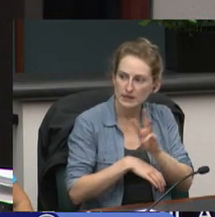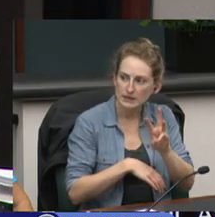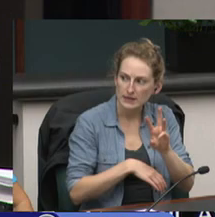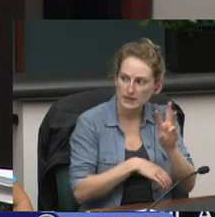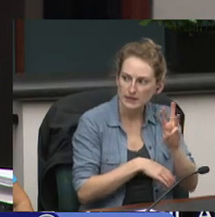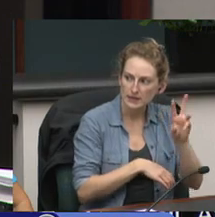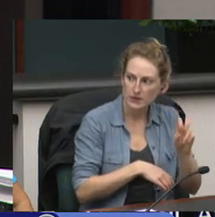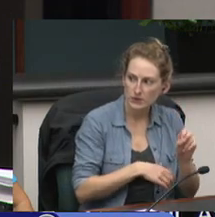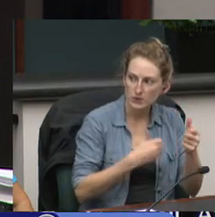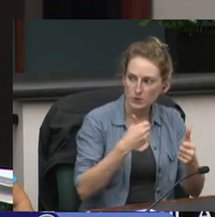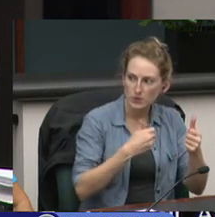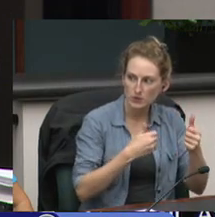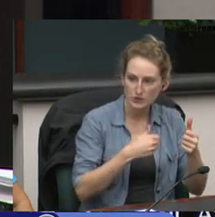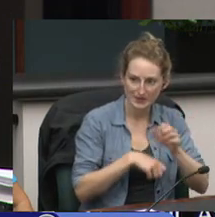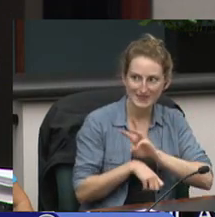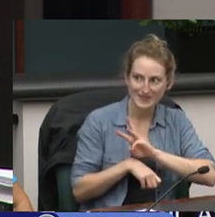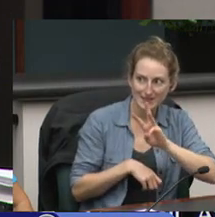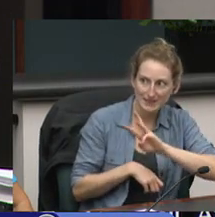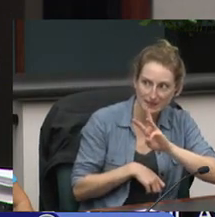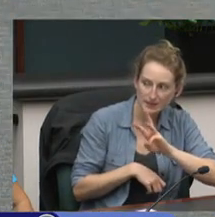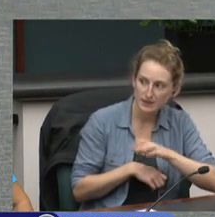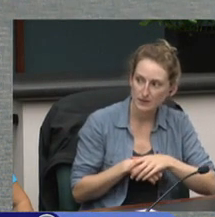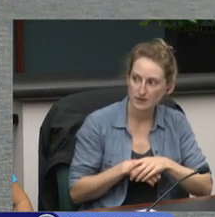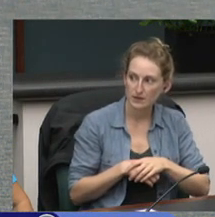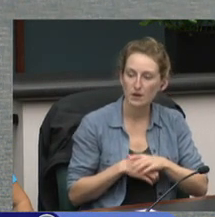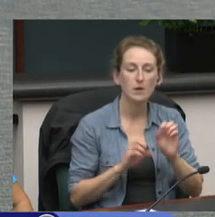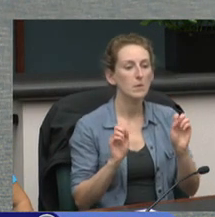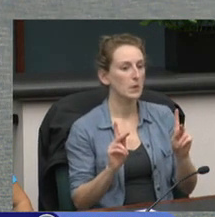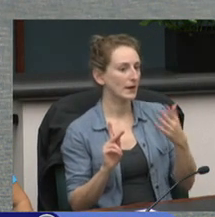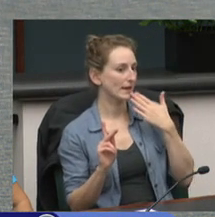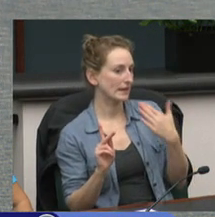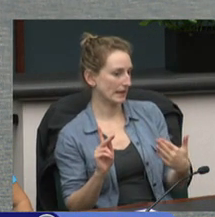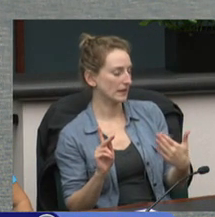p.m. thank you thank you I thought the public might like to know and then we'll